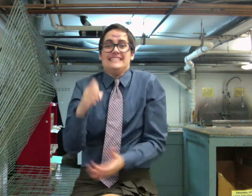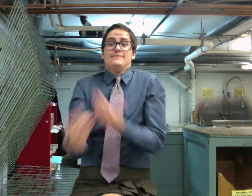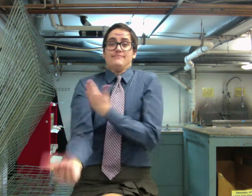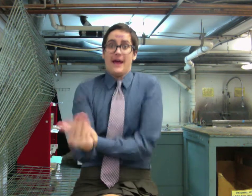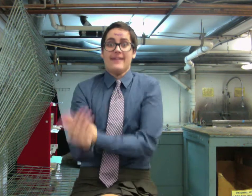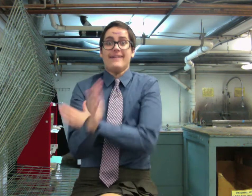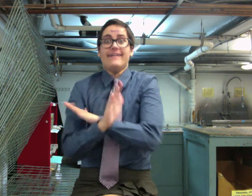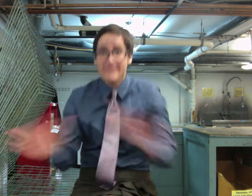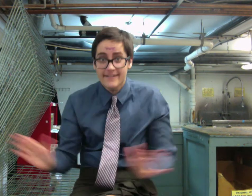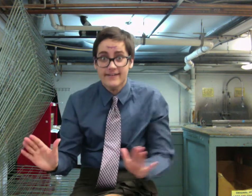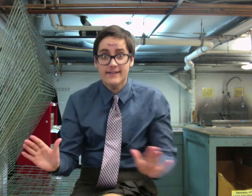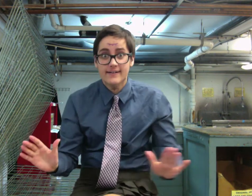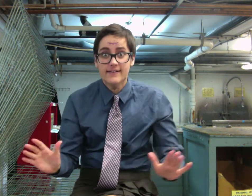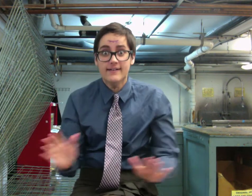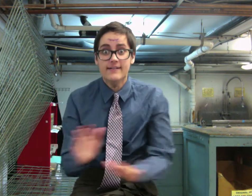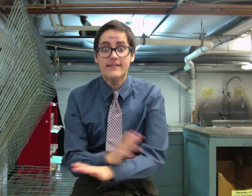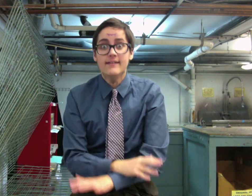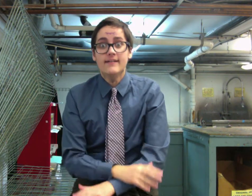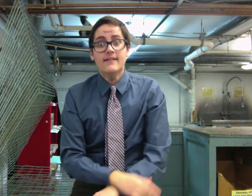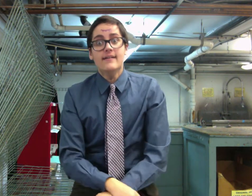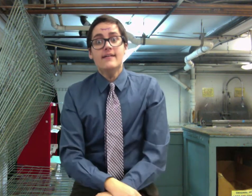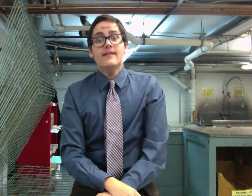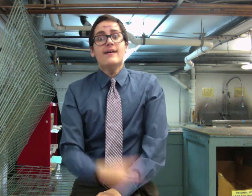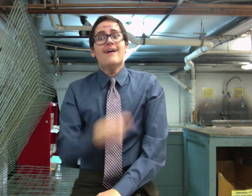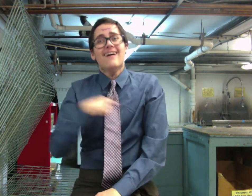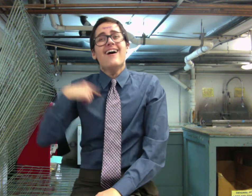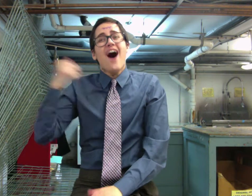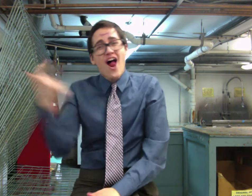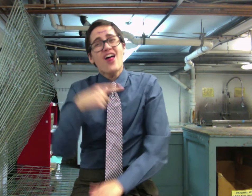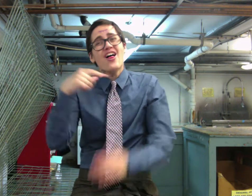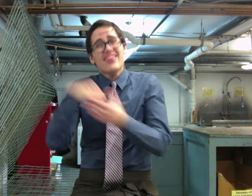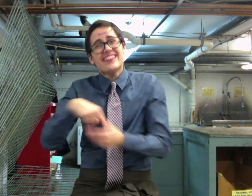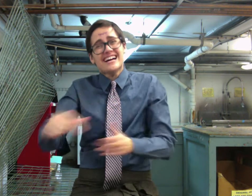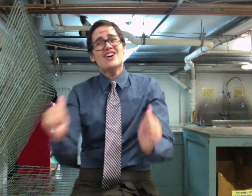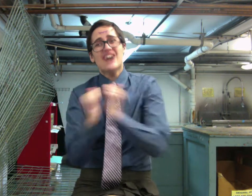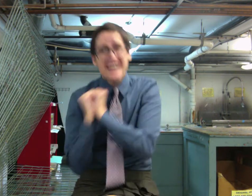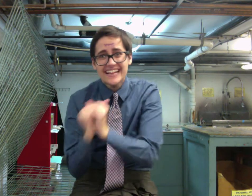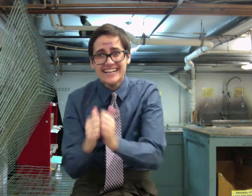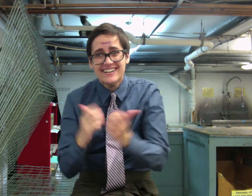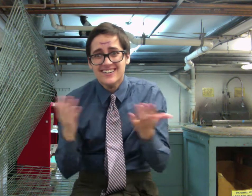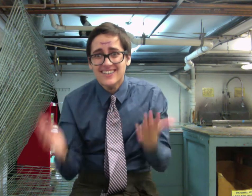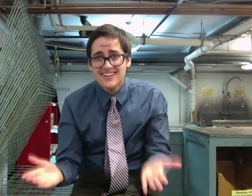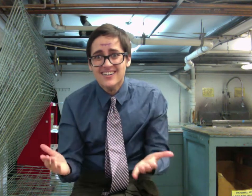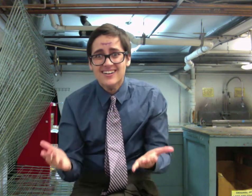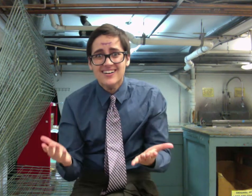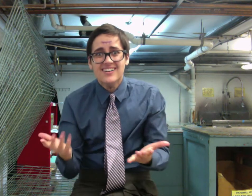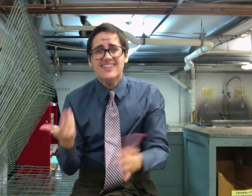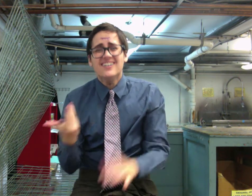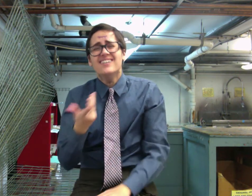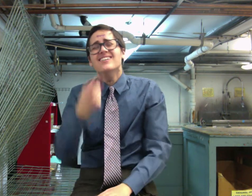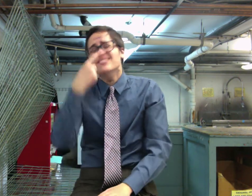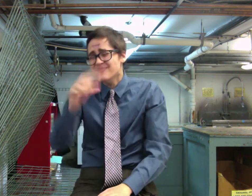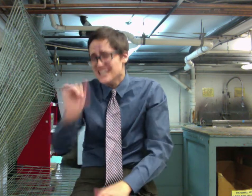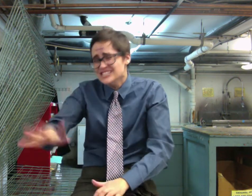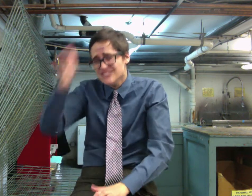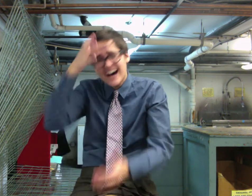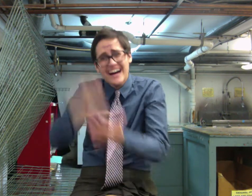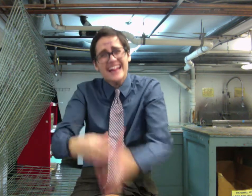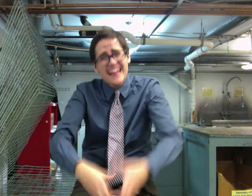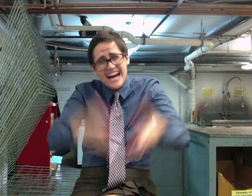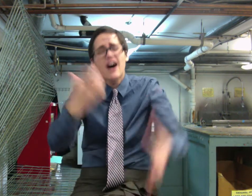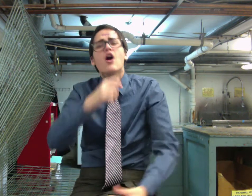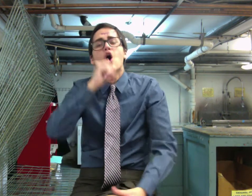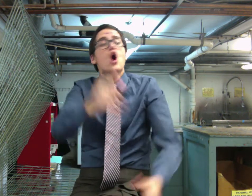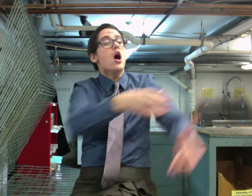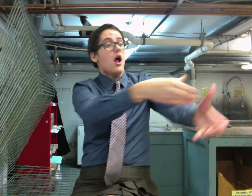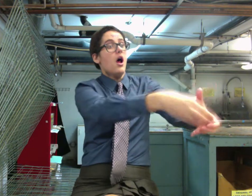1 AM. We are all in this together. Put your trash in the cans, not in the hallway